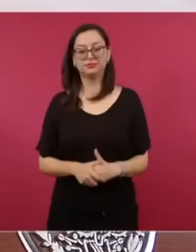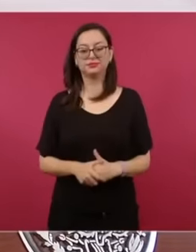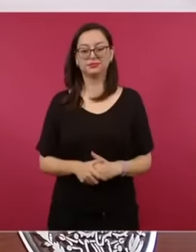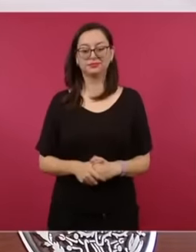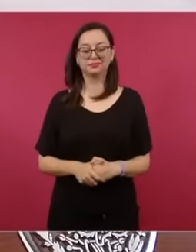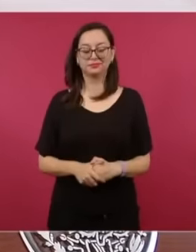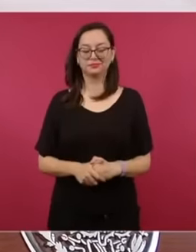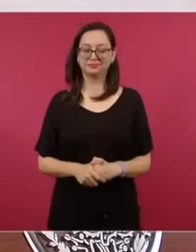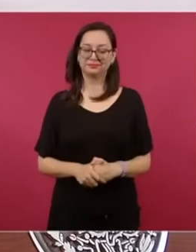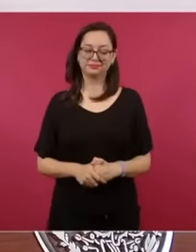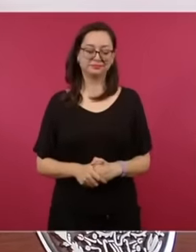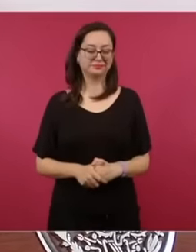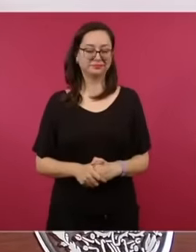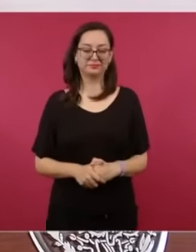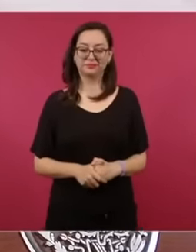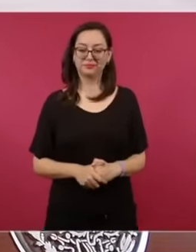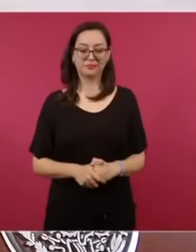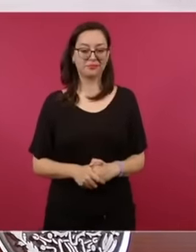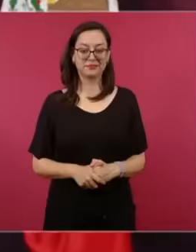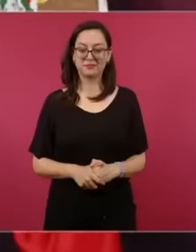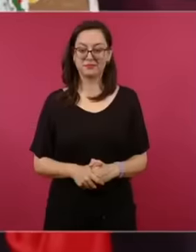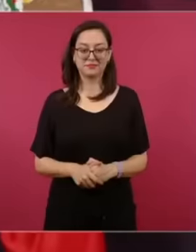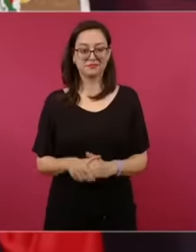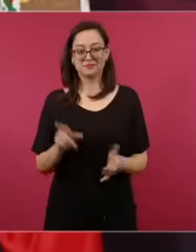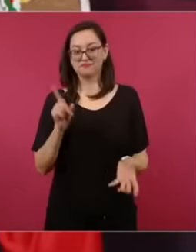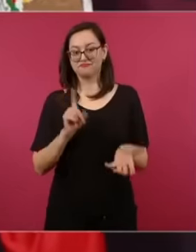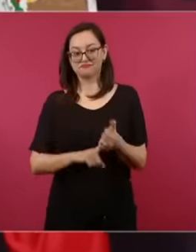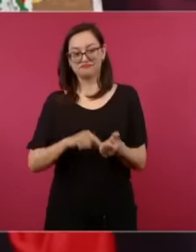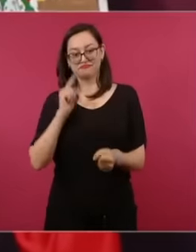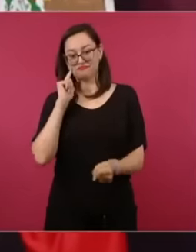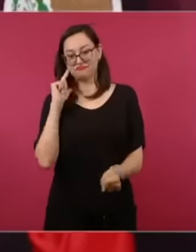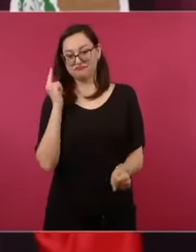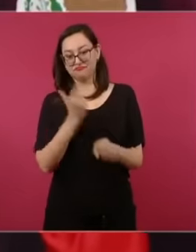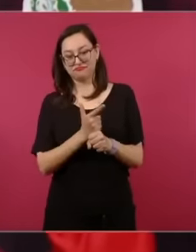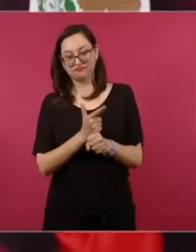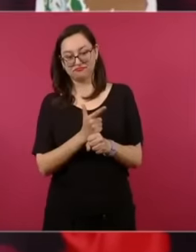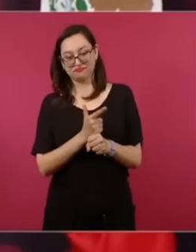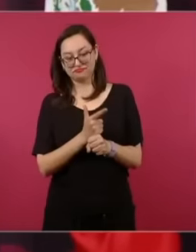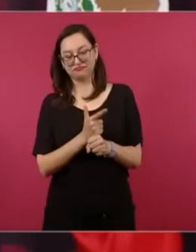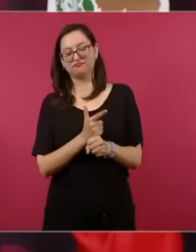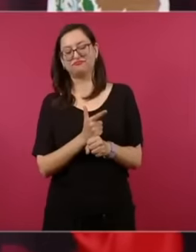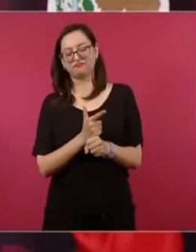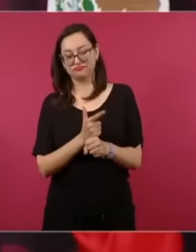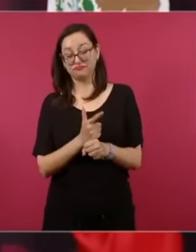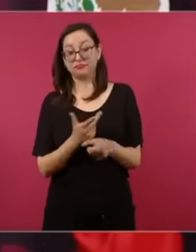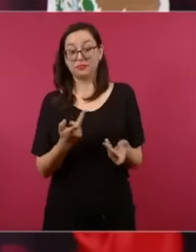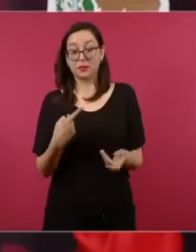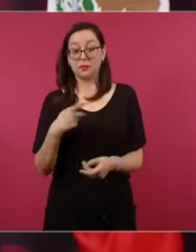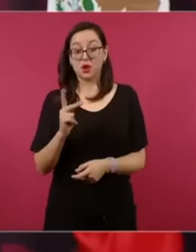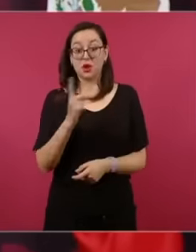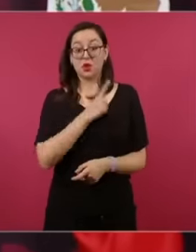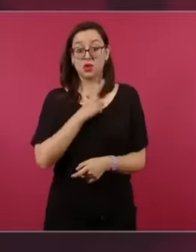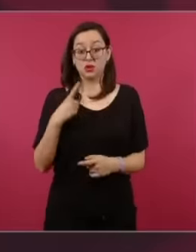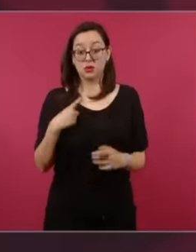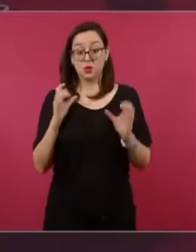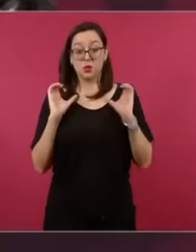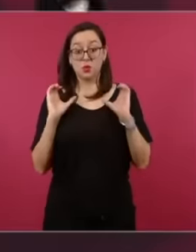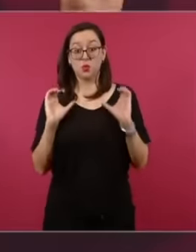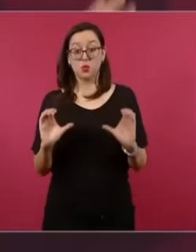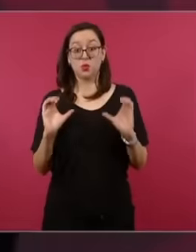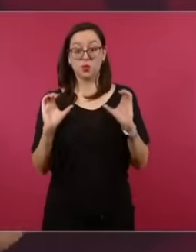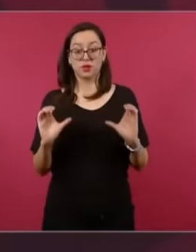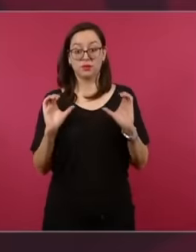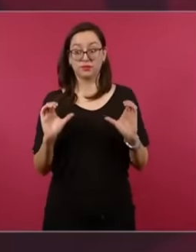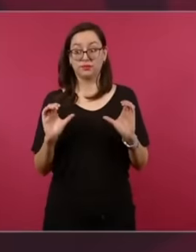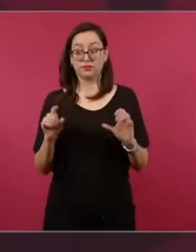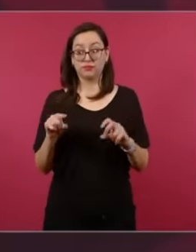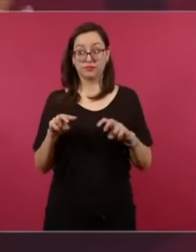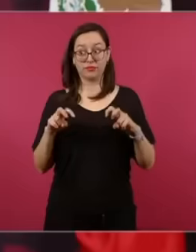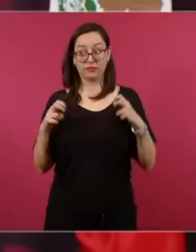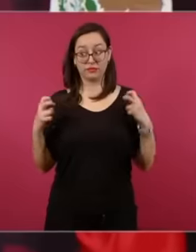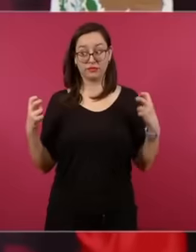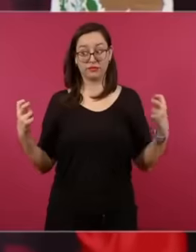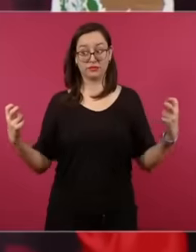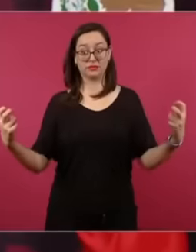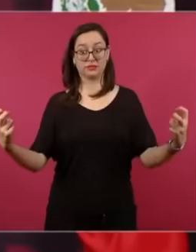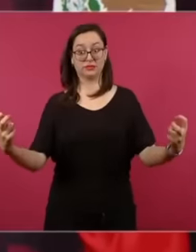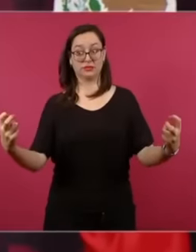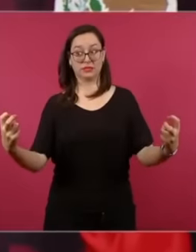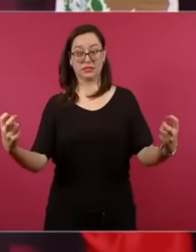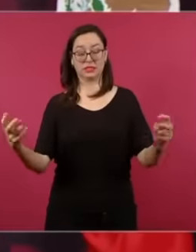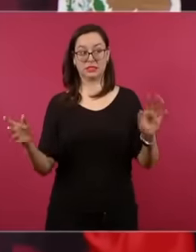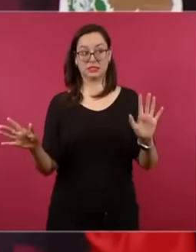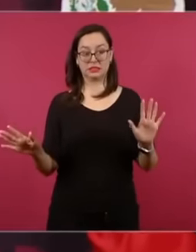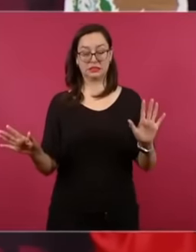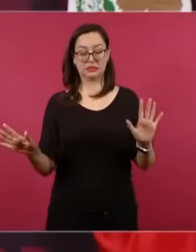companion companion well you also have to be careful not to measure yourself because everyone else is